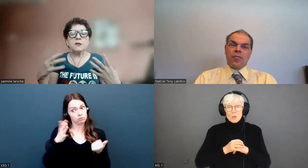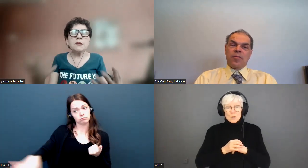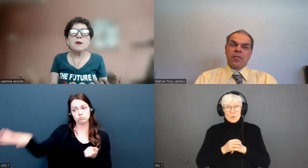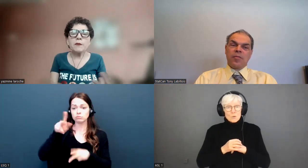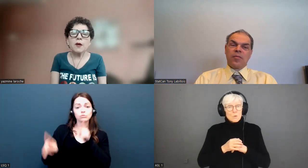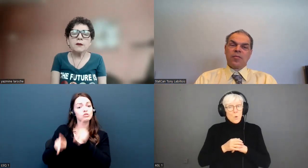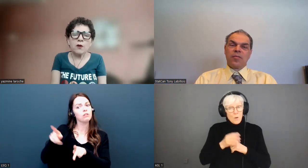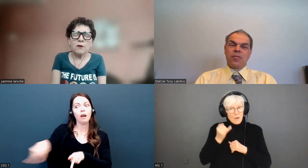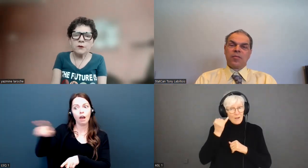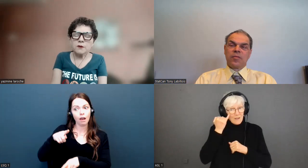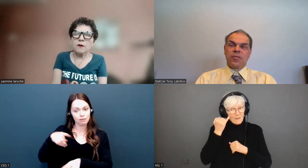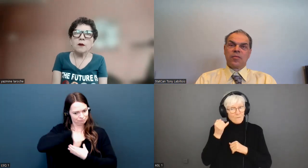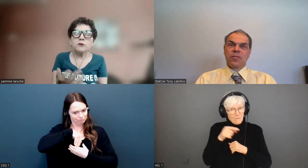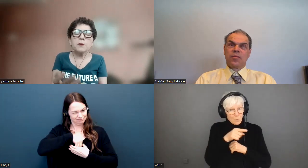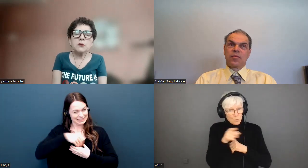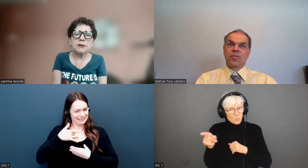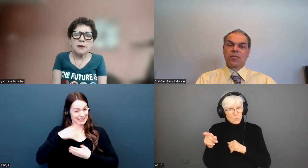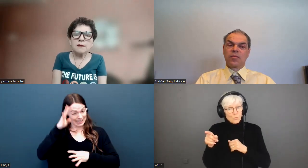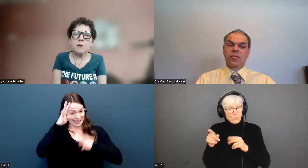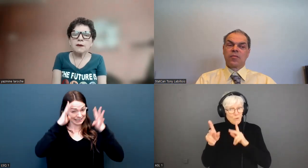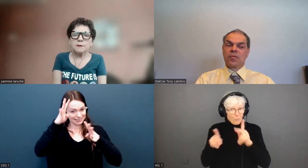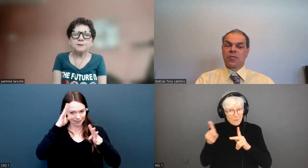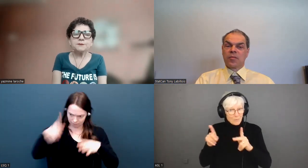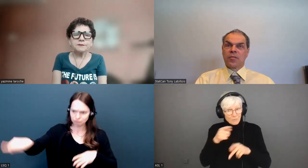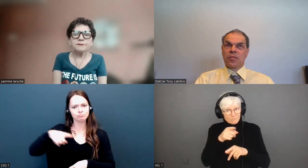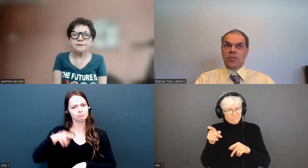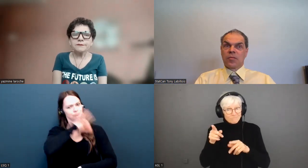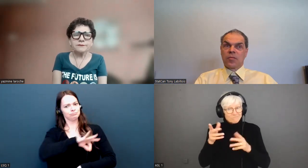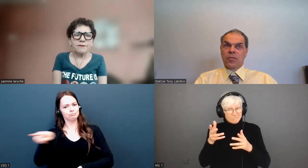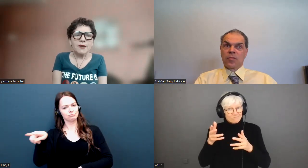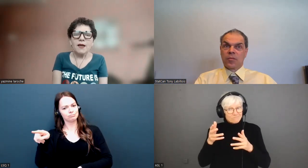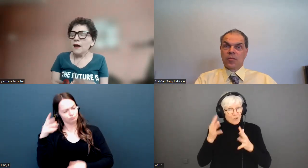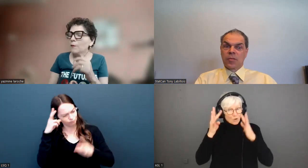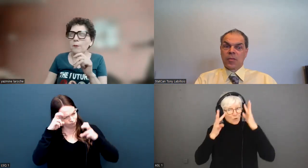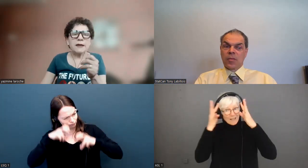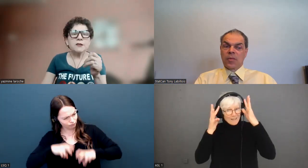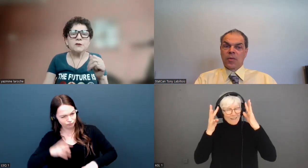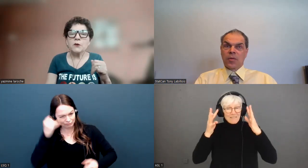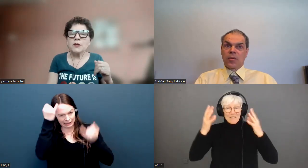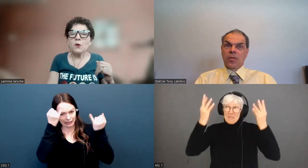to think about the kind of Converse the contribution that they can make back to you Tony while